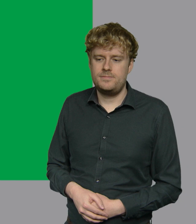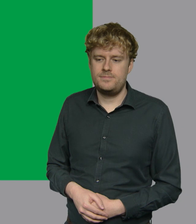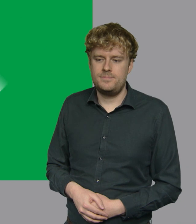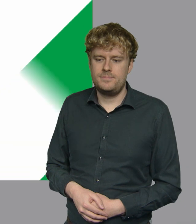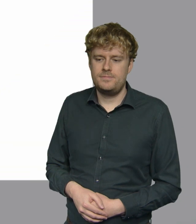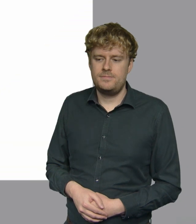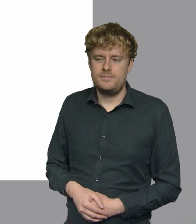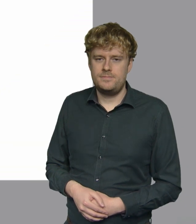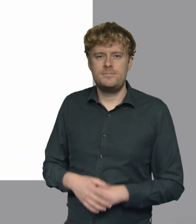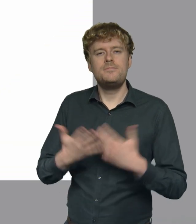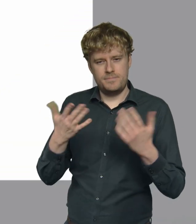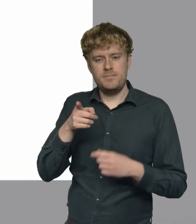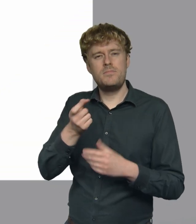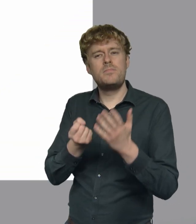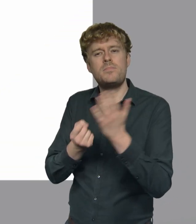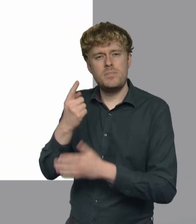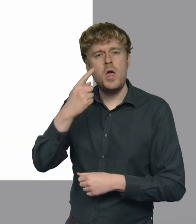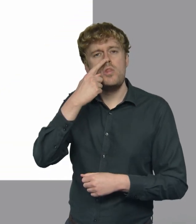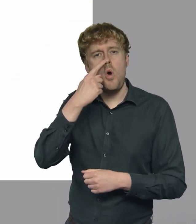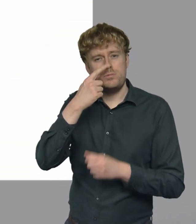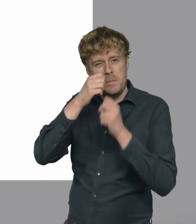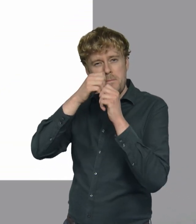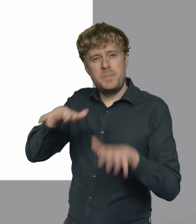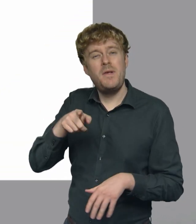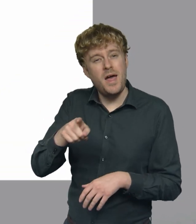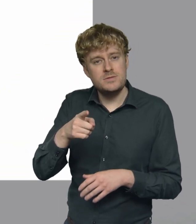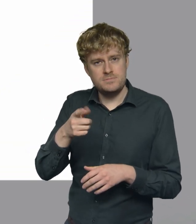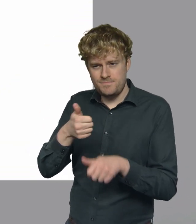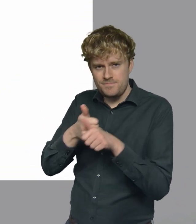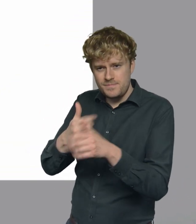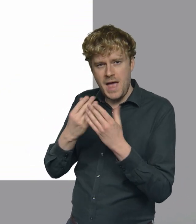Let's start by looking at how to help a casualty who has a nose bleed.